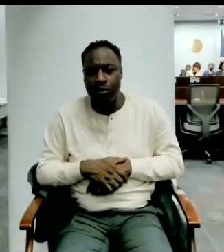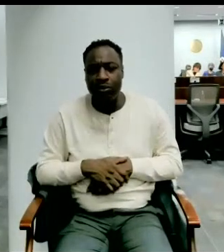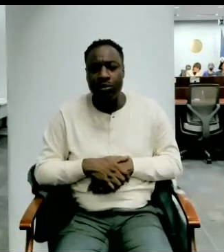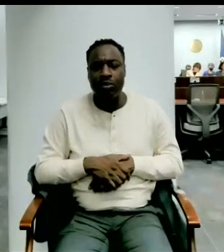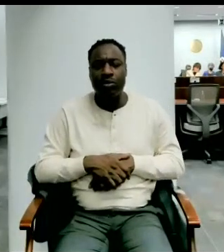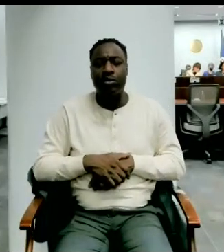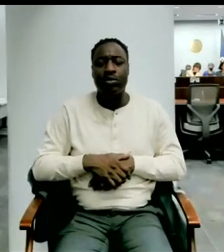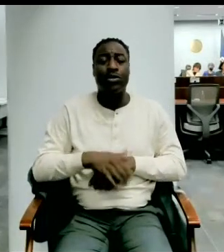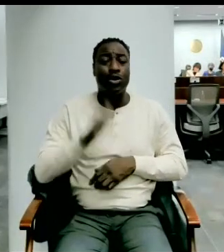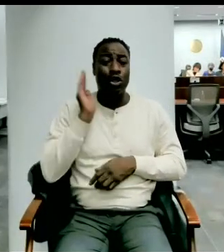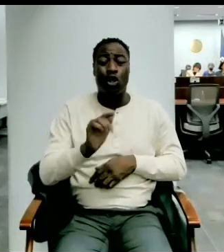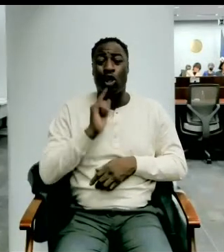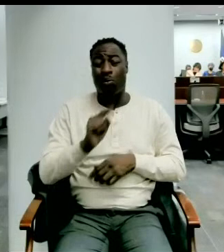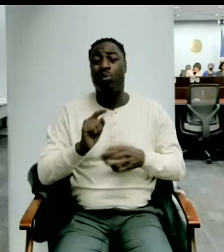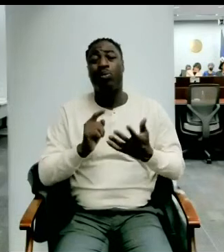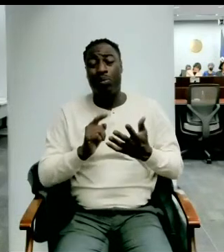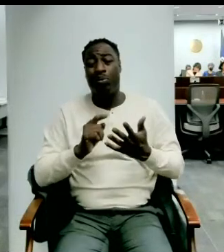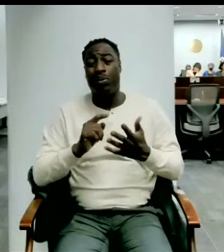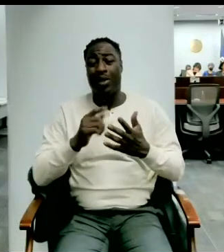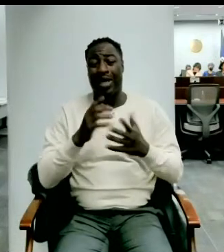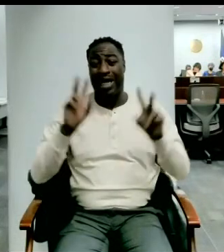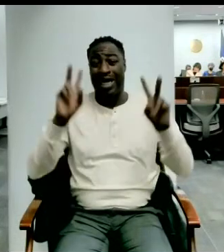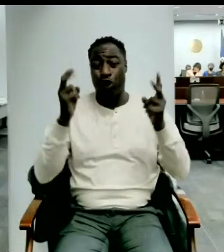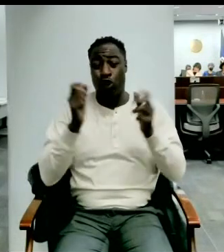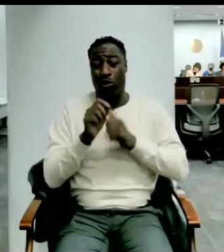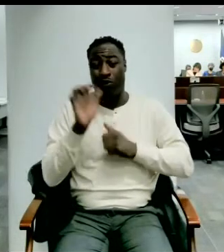going to be limitations on that, and we should develop guidance on that issue.